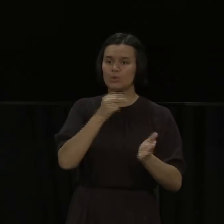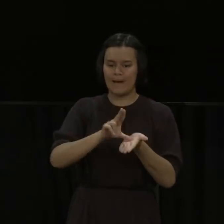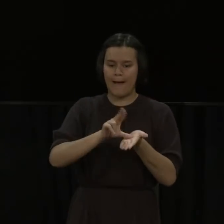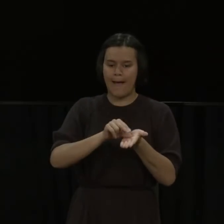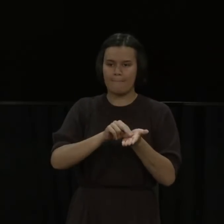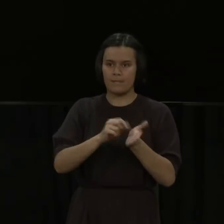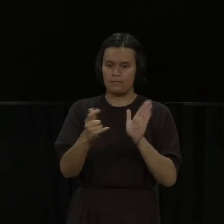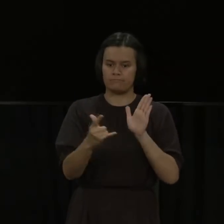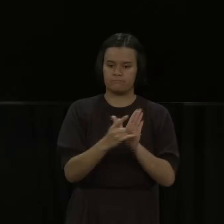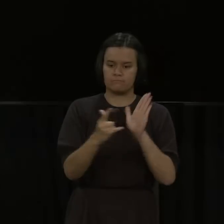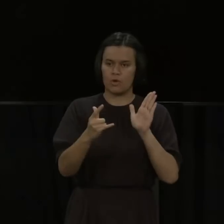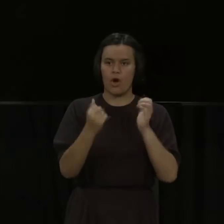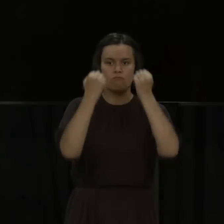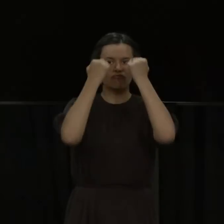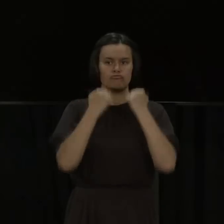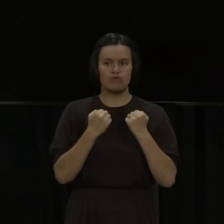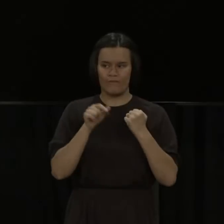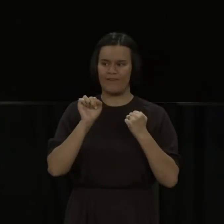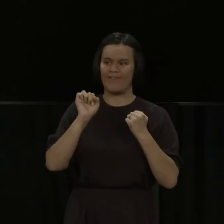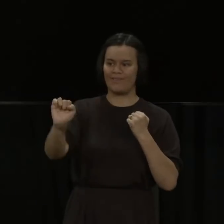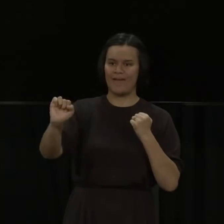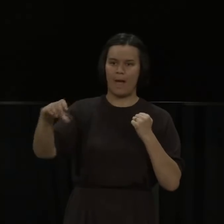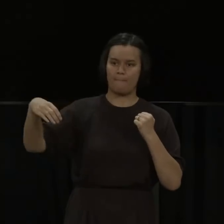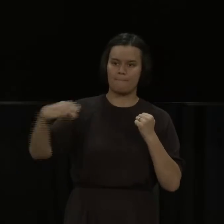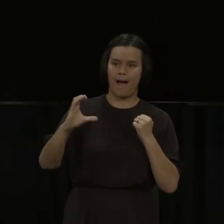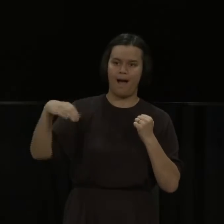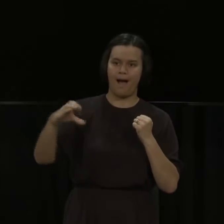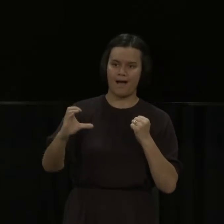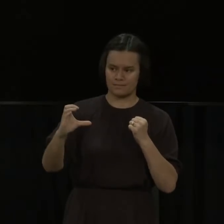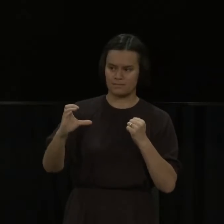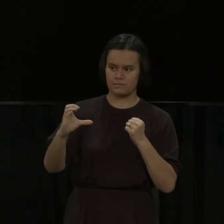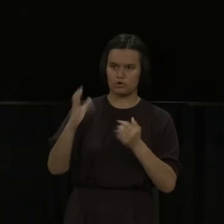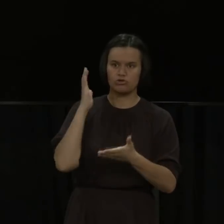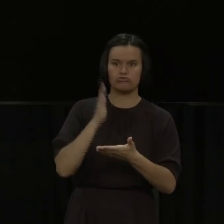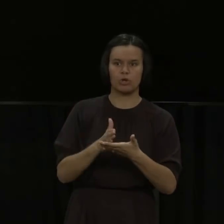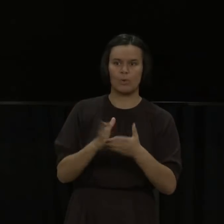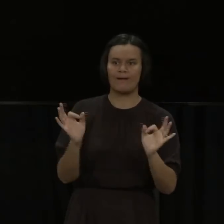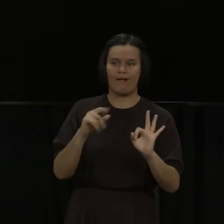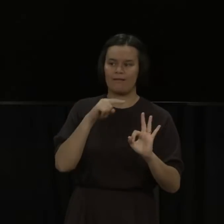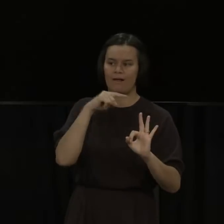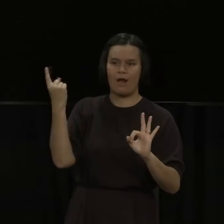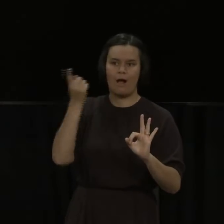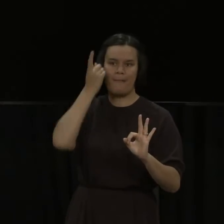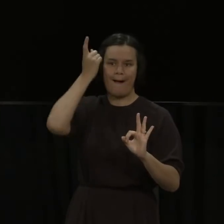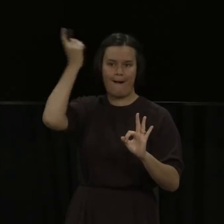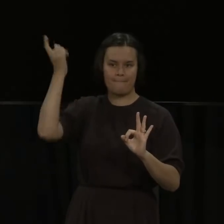that once open only vaccinated people will have to verify the passes are accurate using the